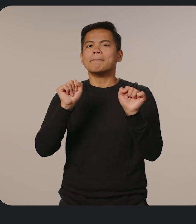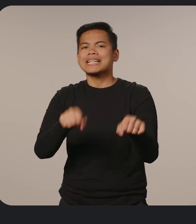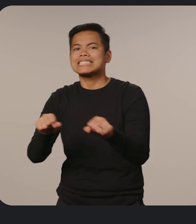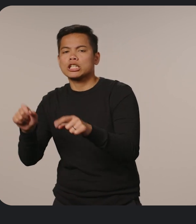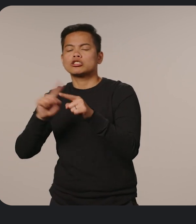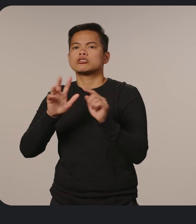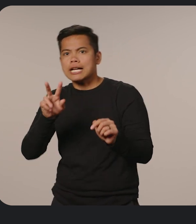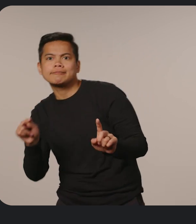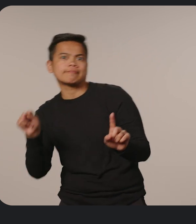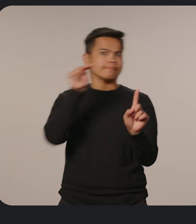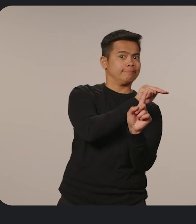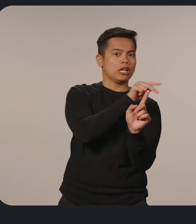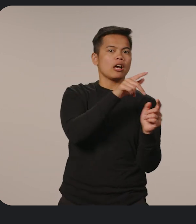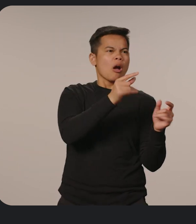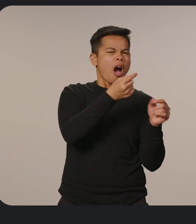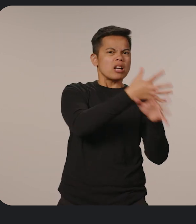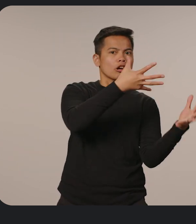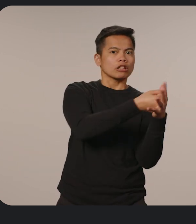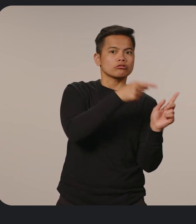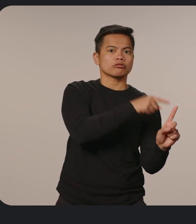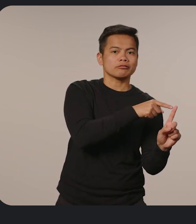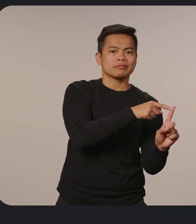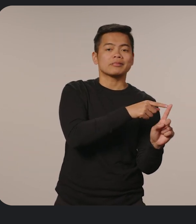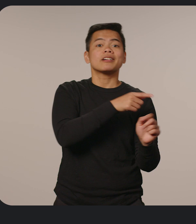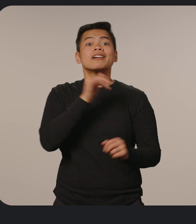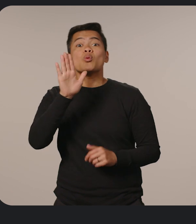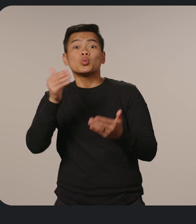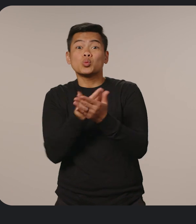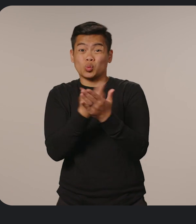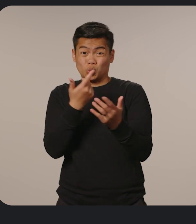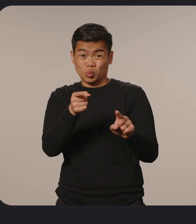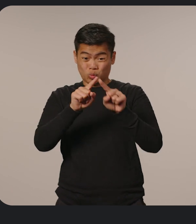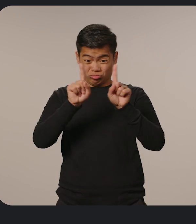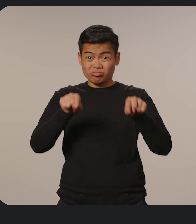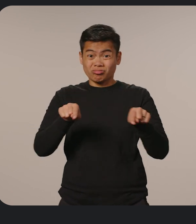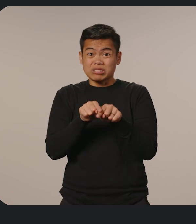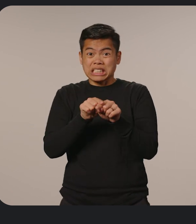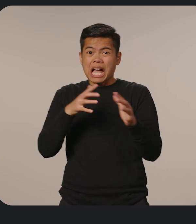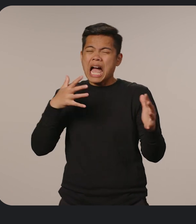to roll back features that cause crashes so if your new checkout screen